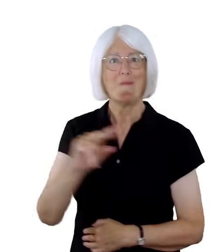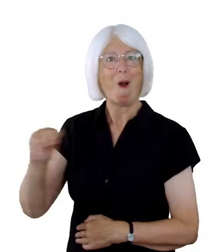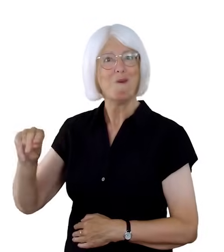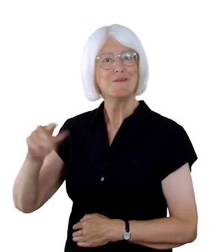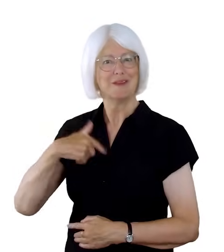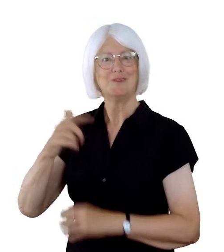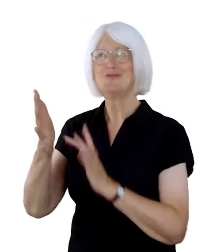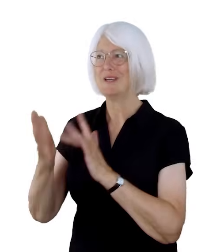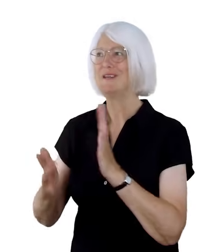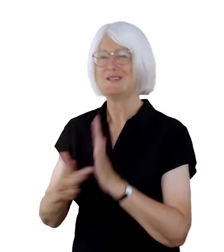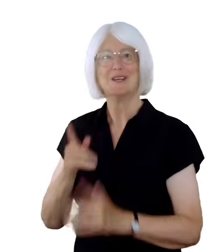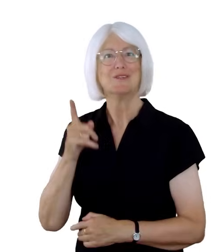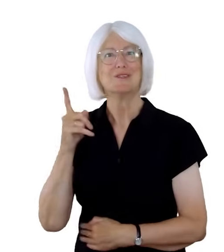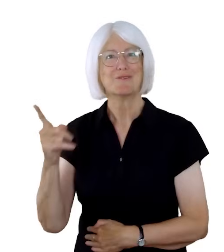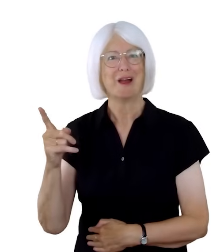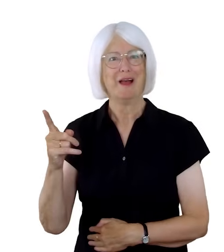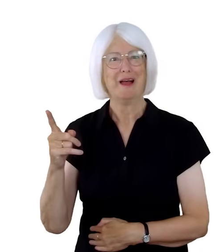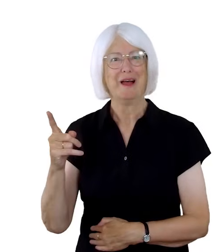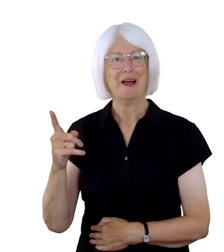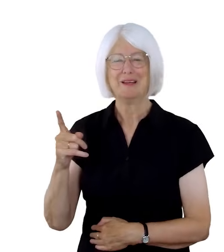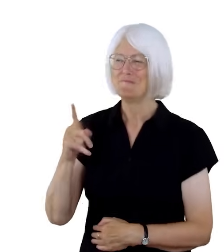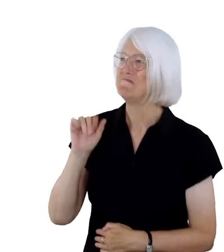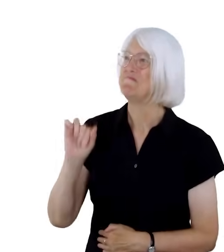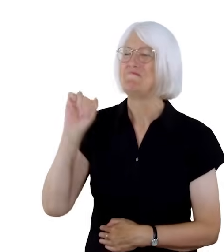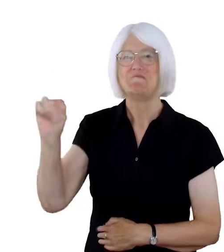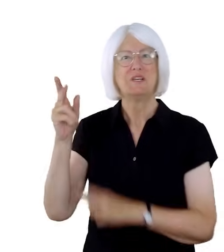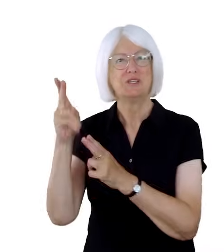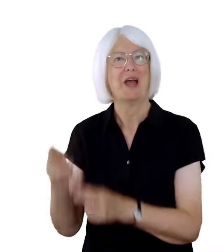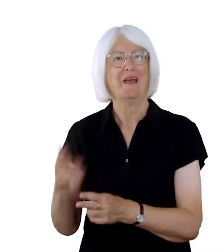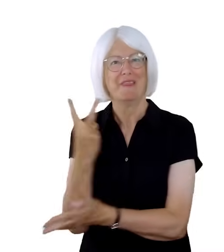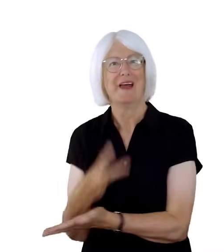But I will boast in Jesus Christ